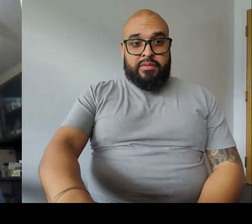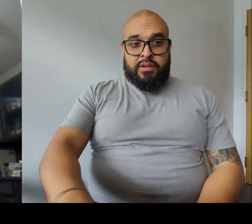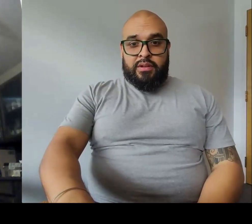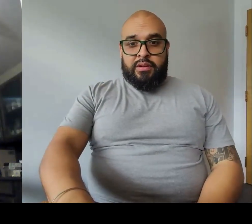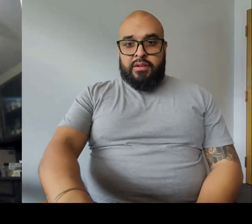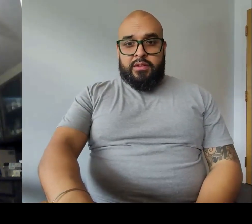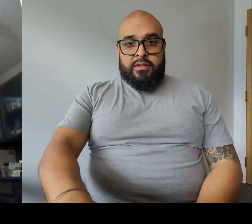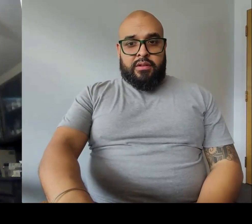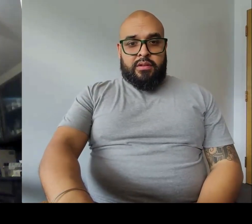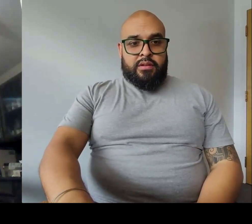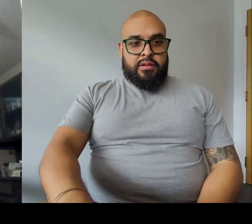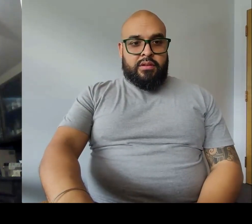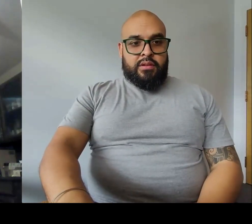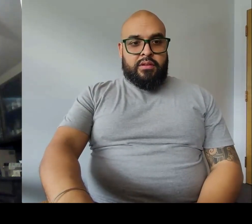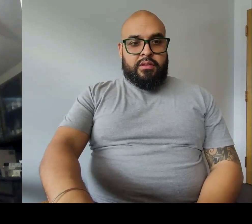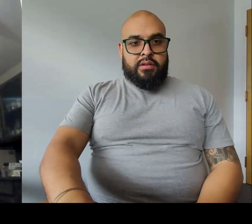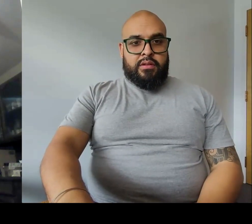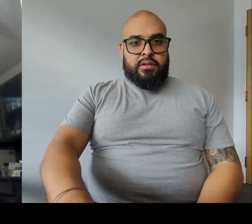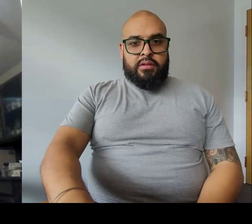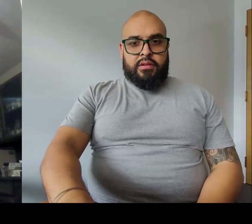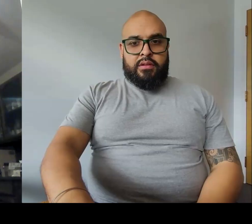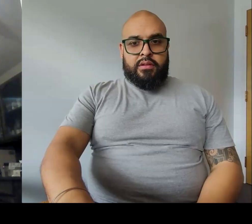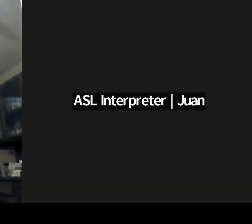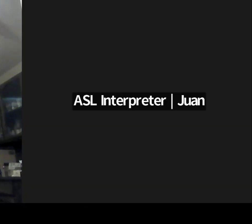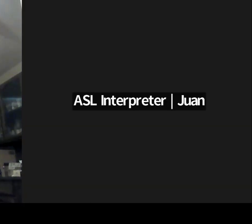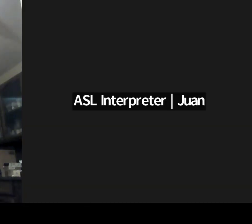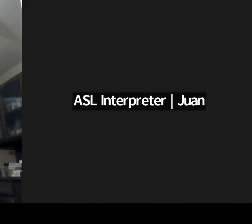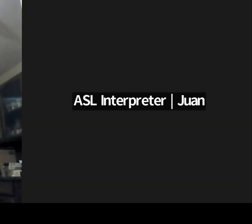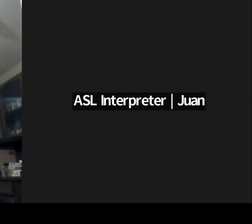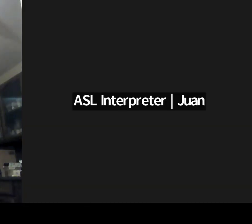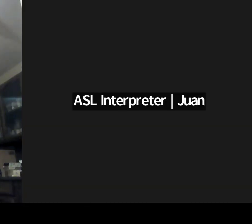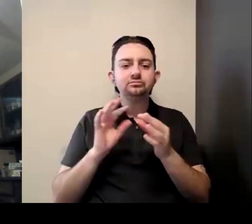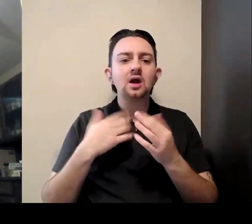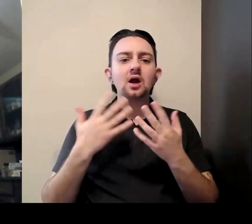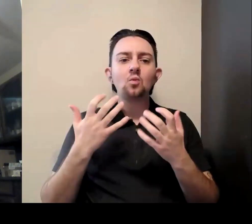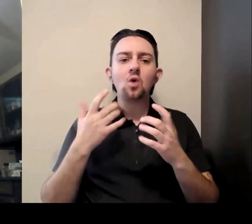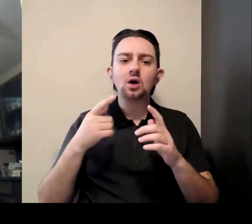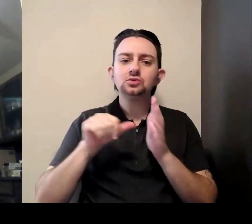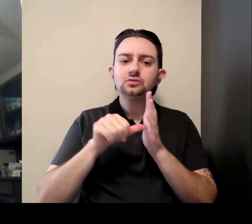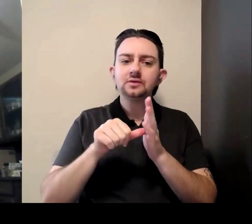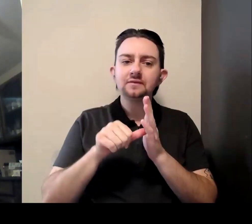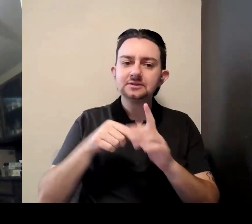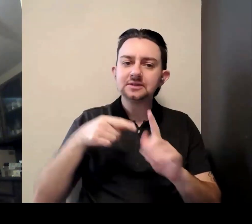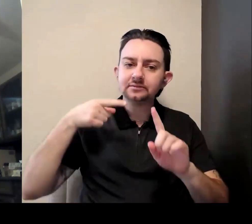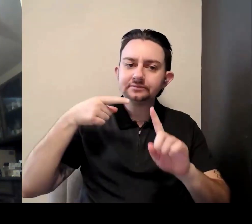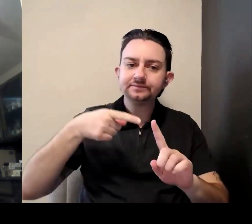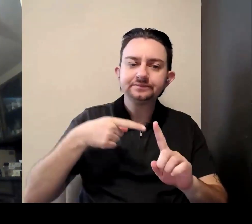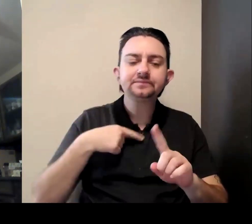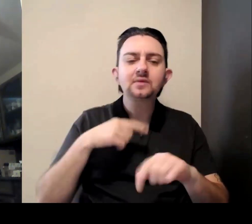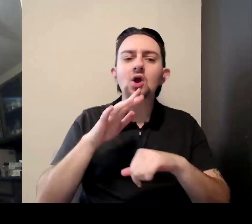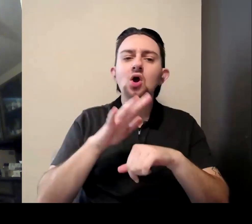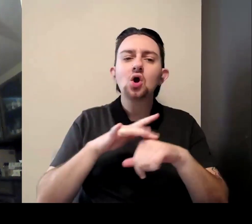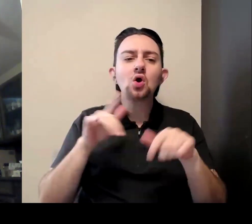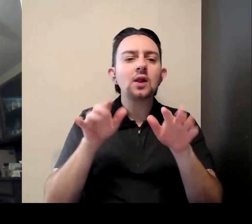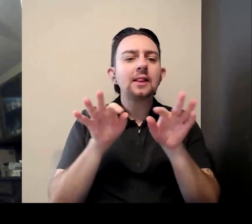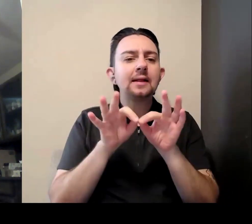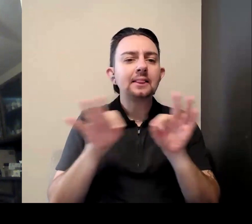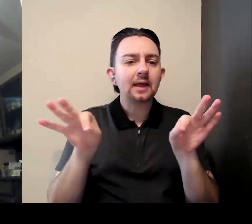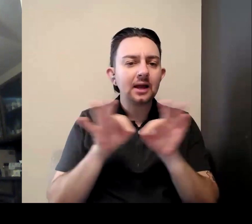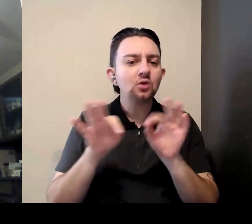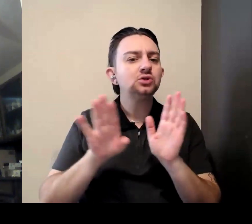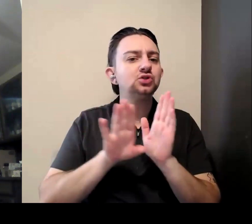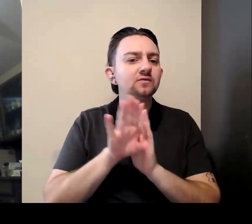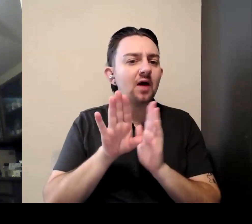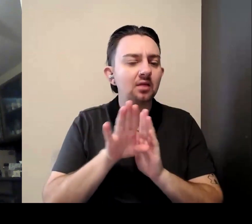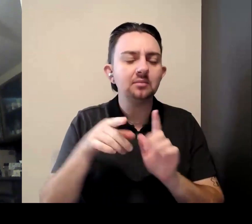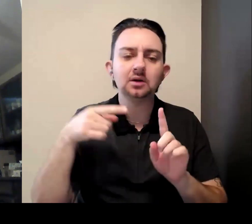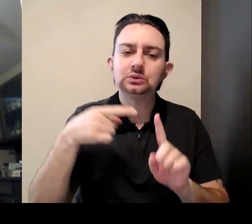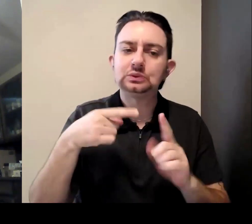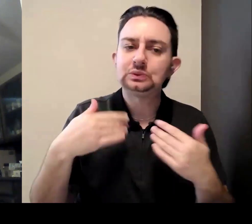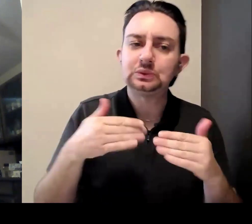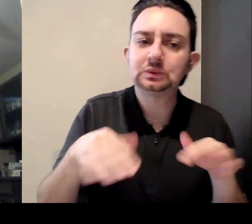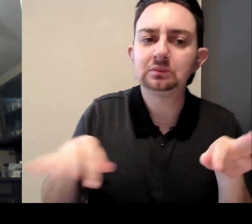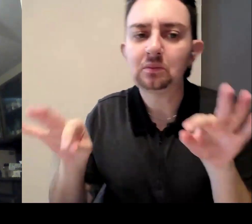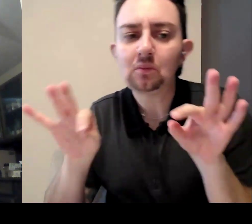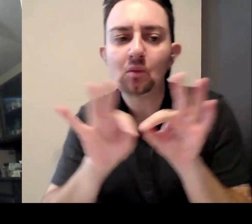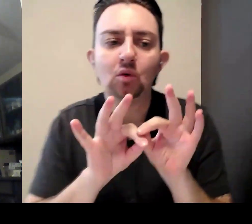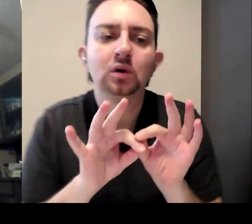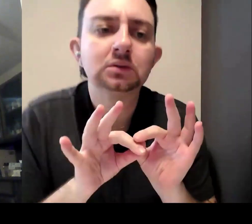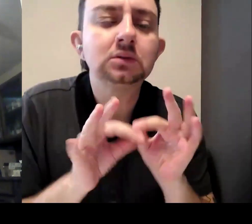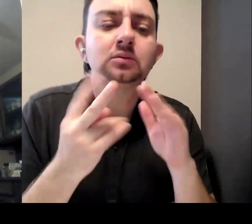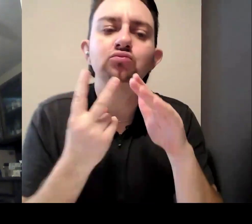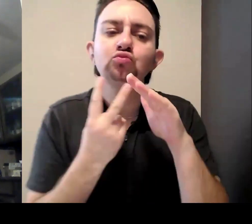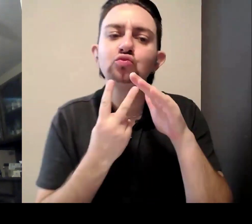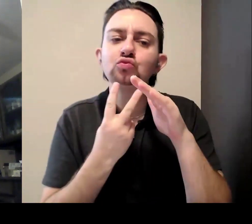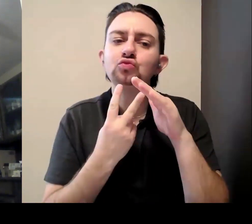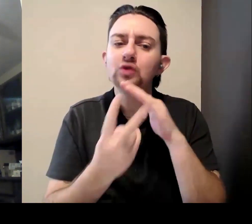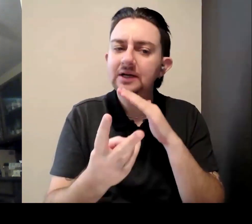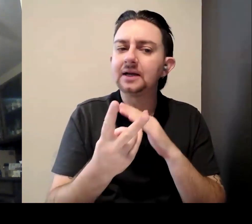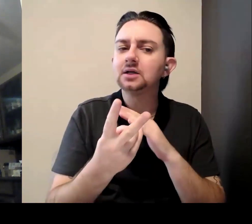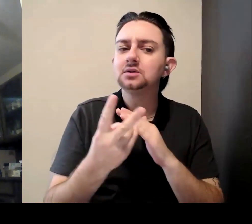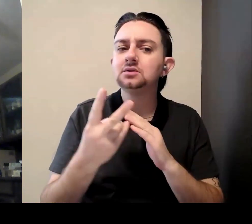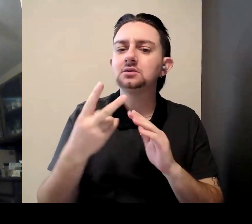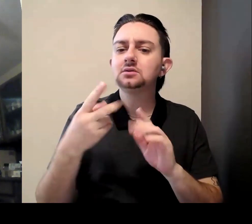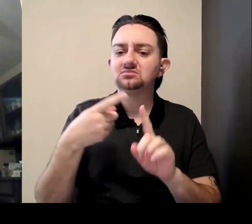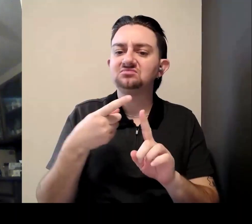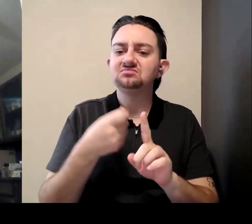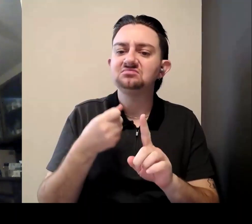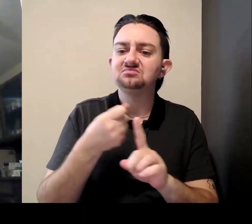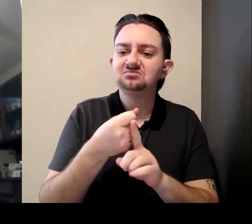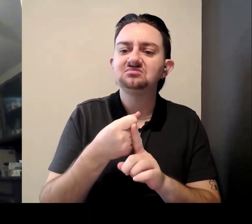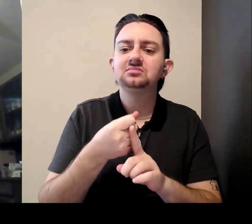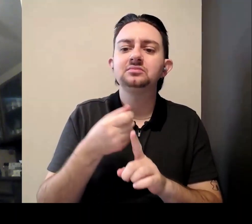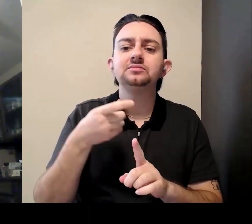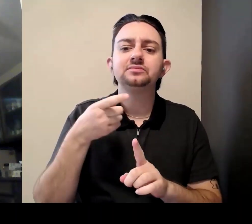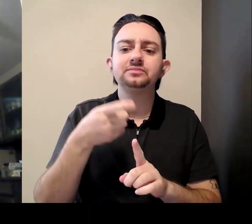I want to point out that early language development is one of the most important predictors of reading comprehension ability.